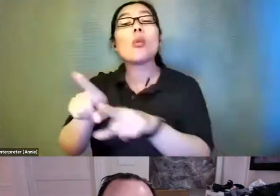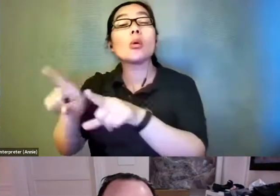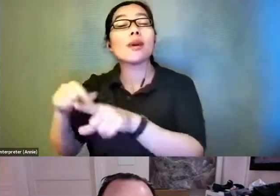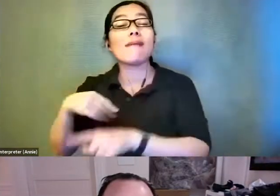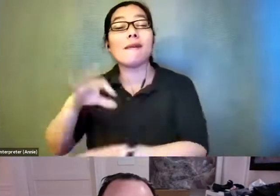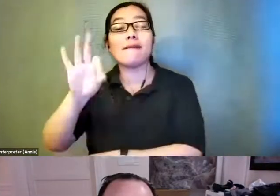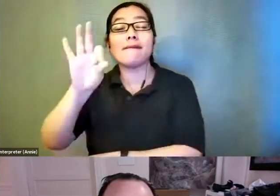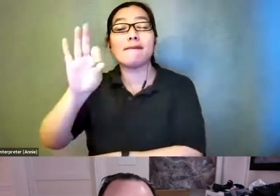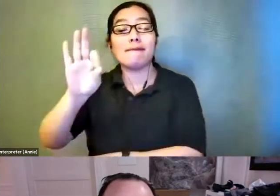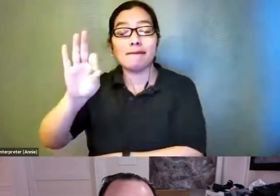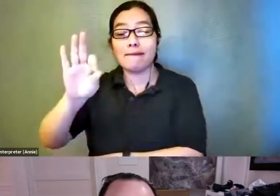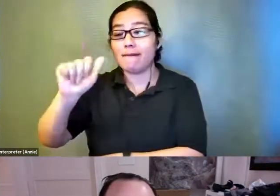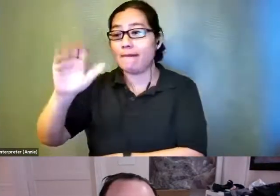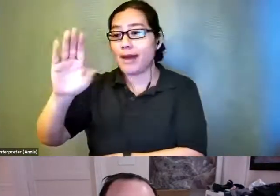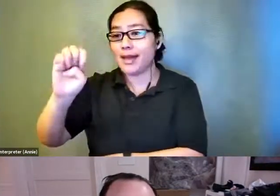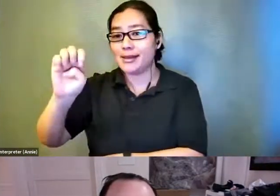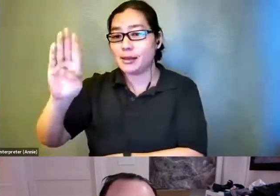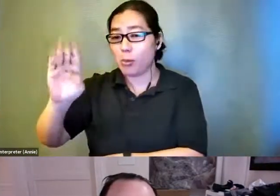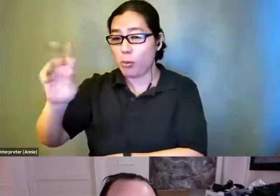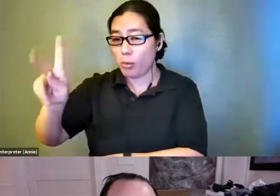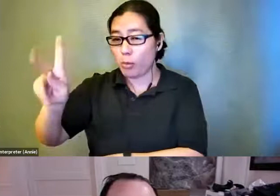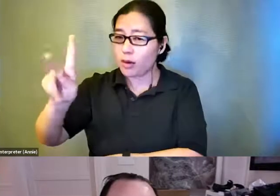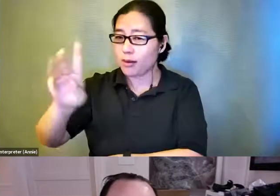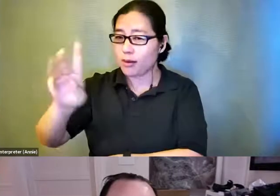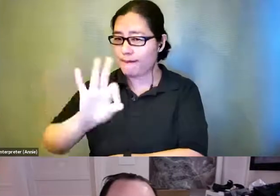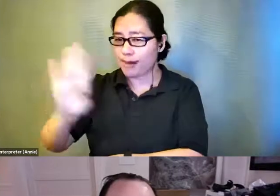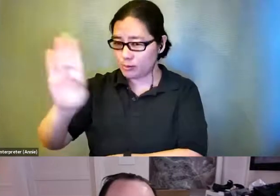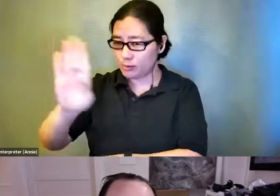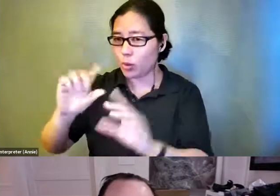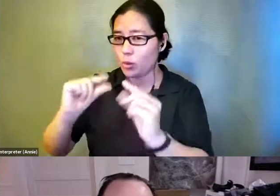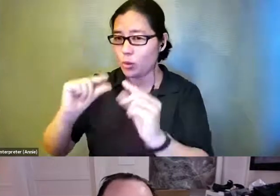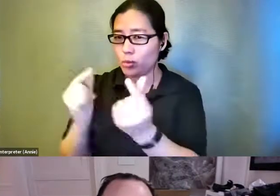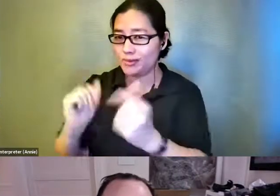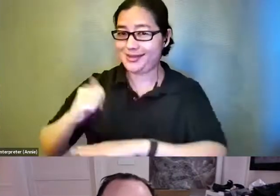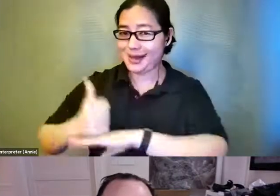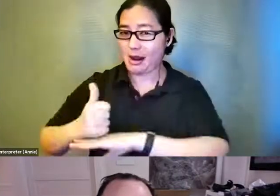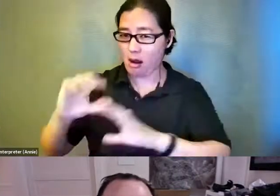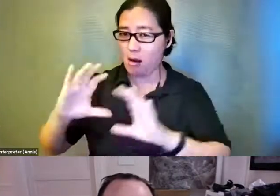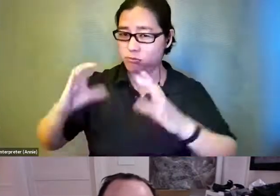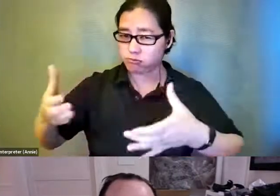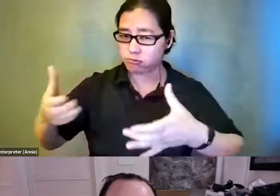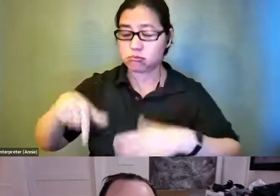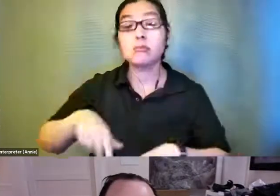a space where things can continue to percolate. You can access that at